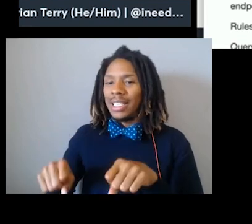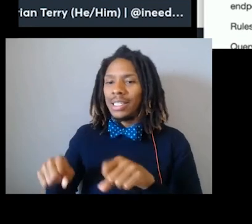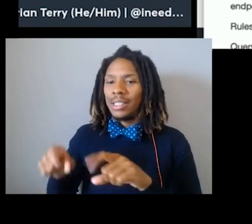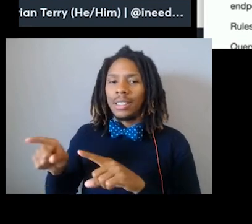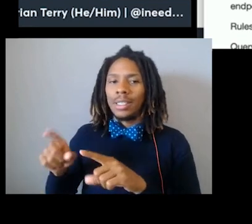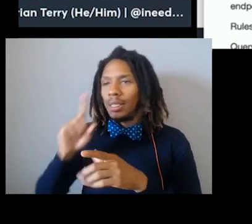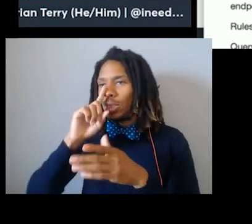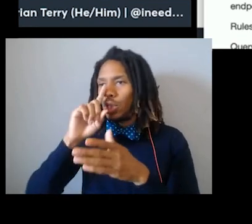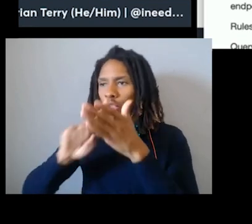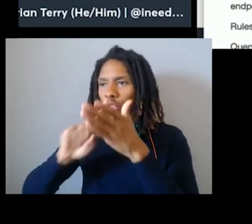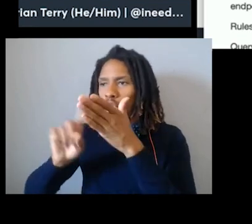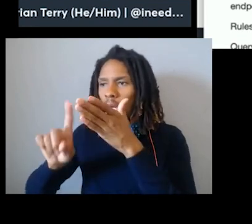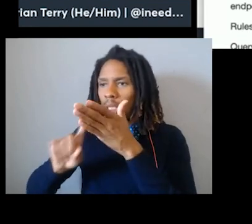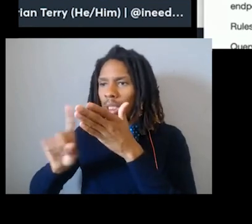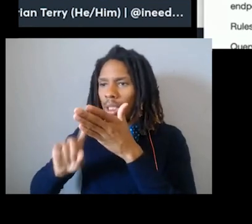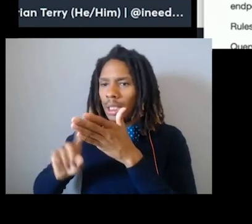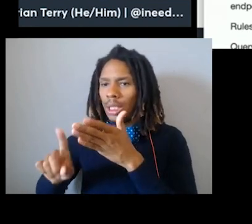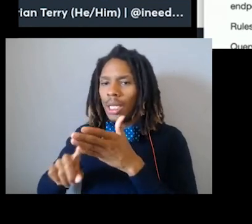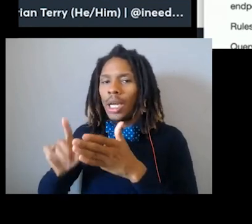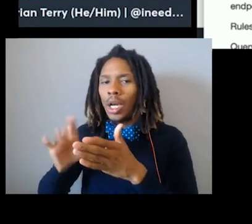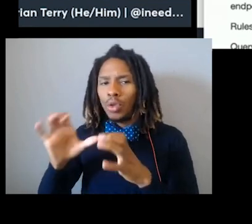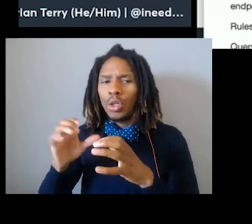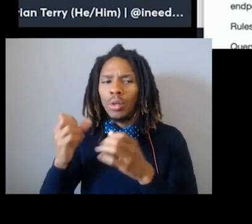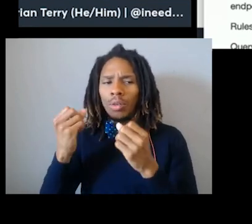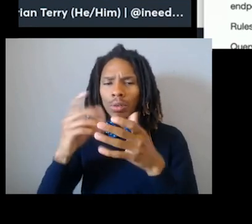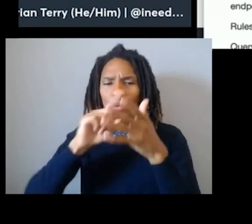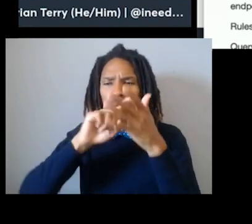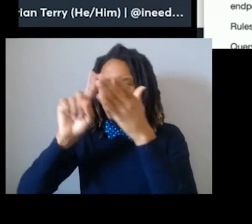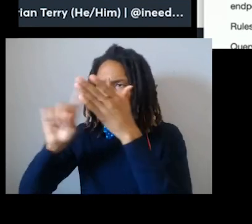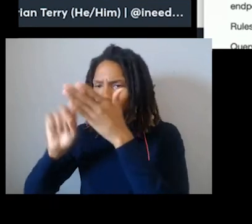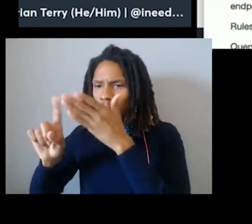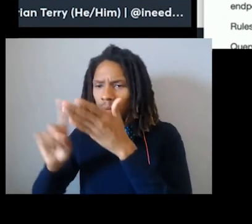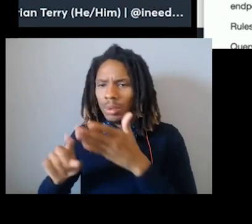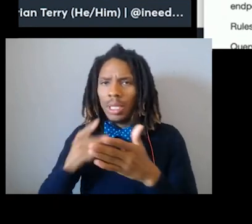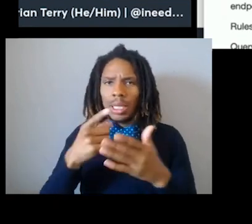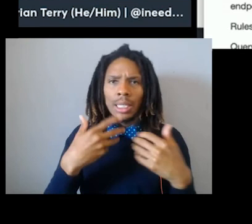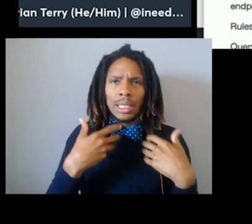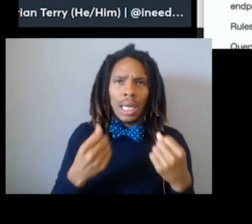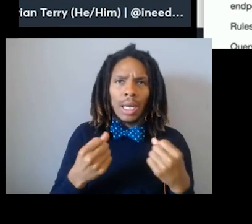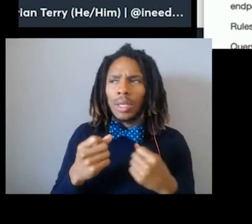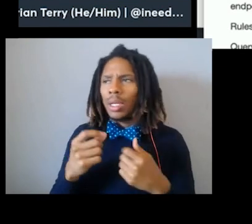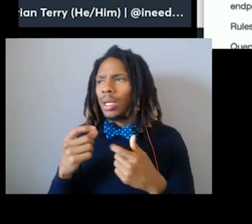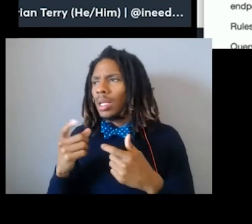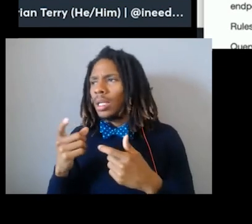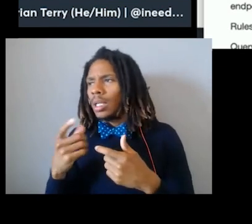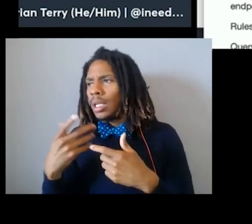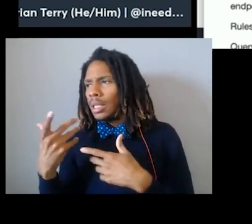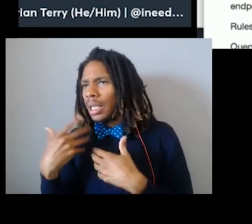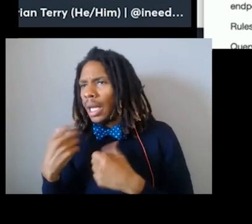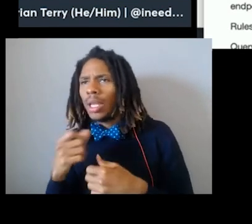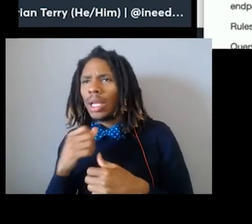and it'll do a number of checks once it's like okay, this one's unhealthy, then it's gonna failover. Right? Yeah, that's right.